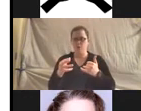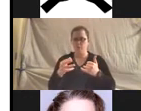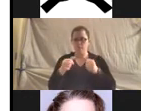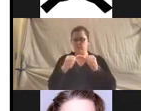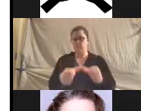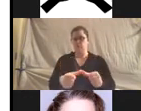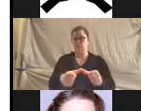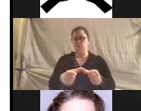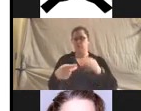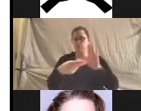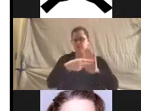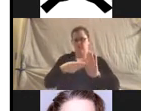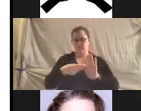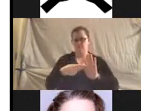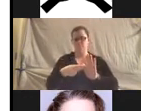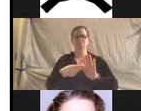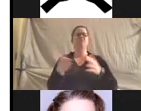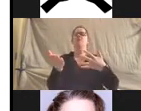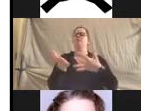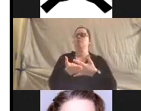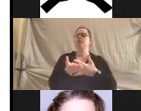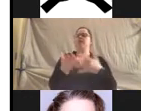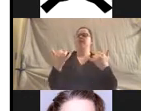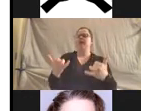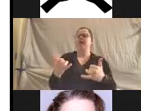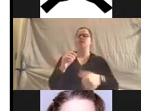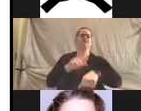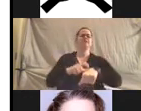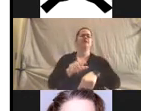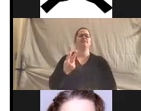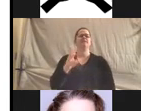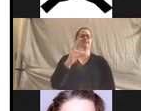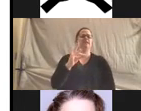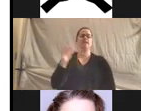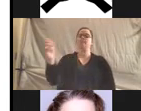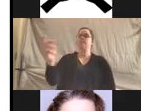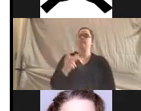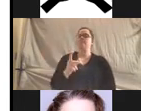Let's take a break now so it is 6:18, how about we reconvene at 6:28.